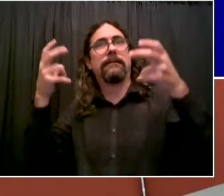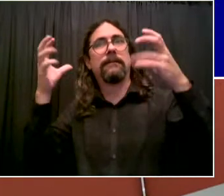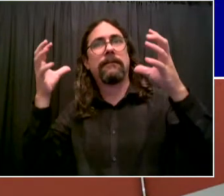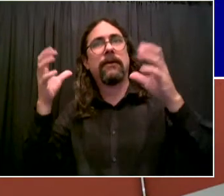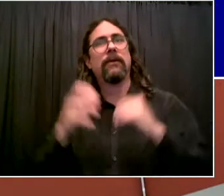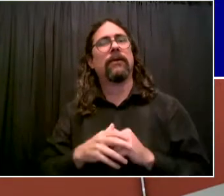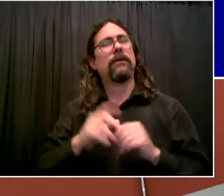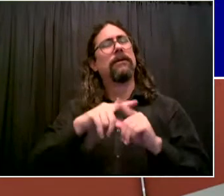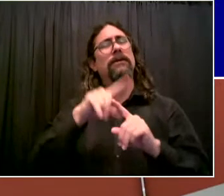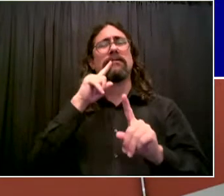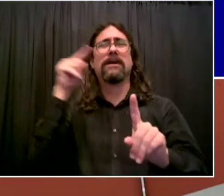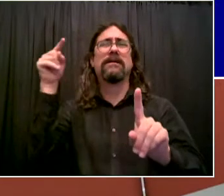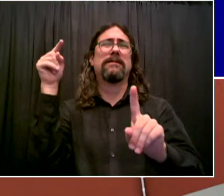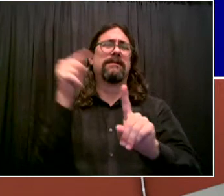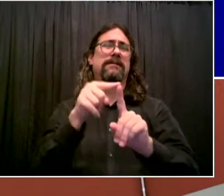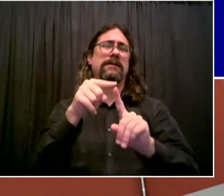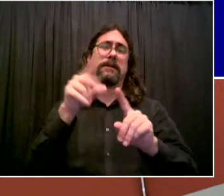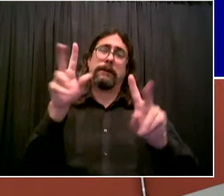COMMUNITY, ALSO